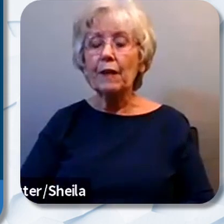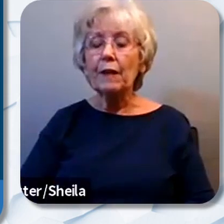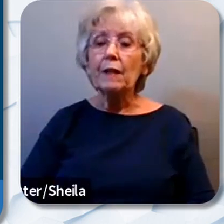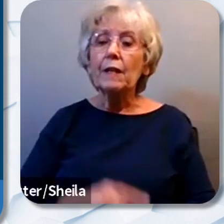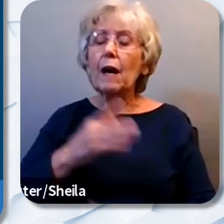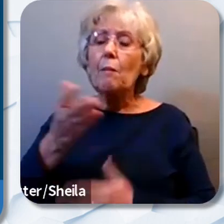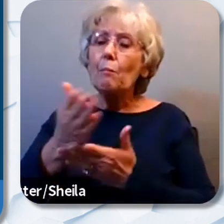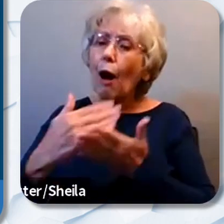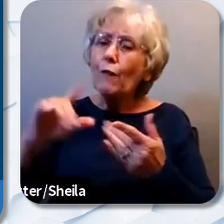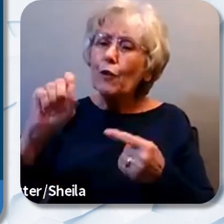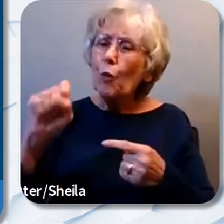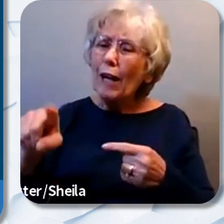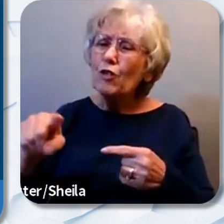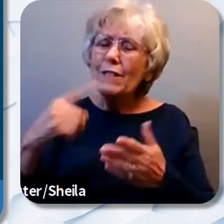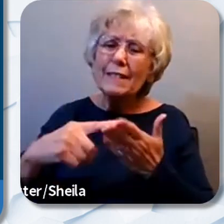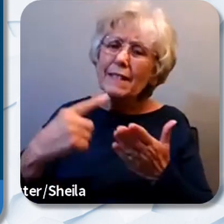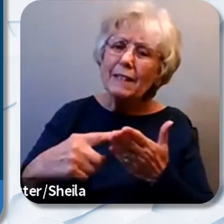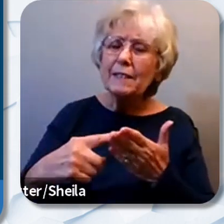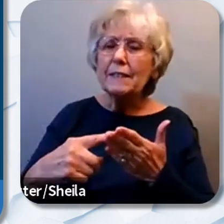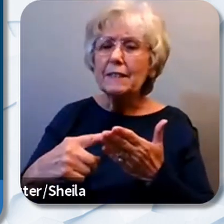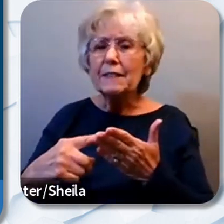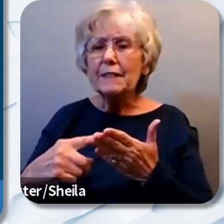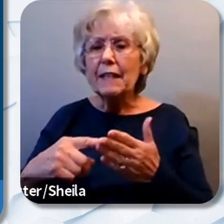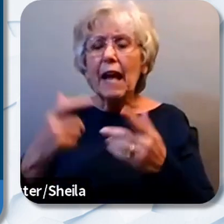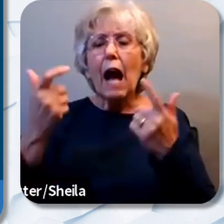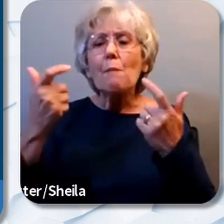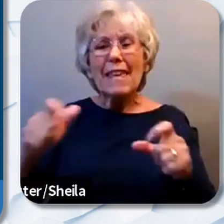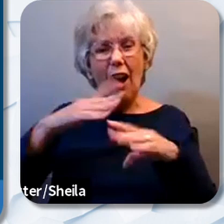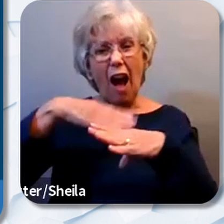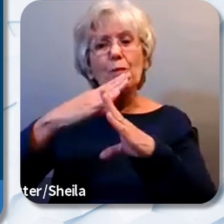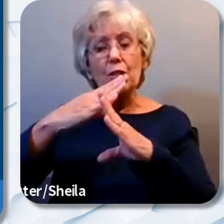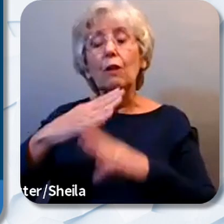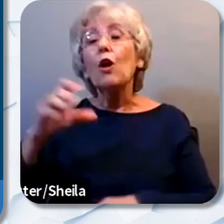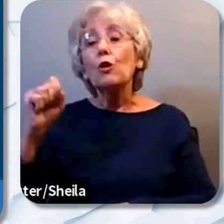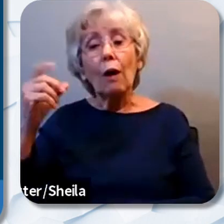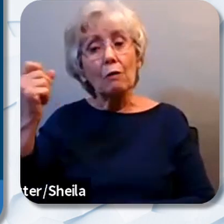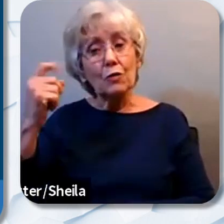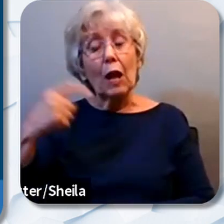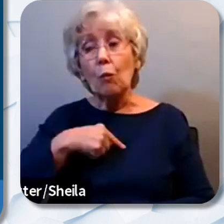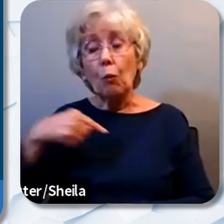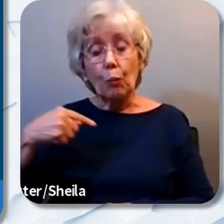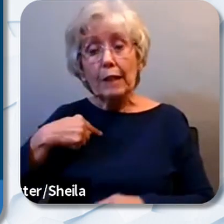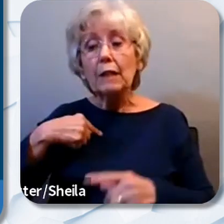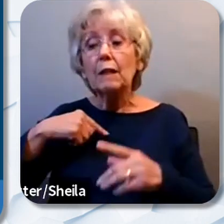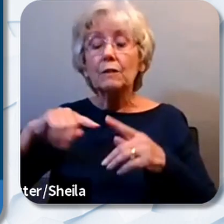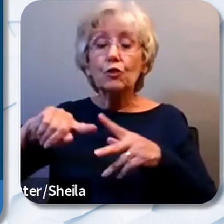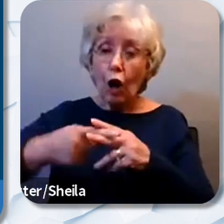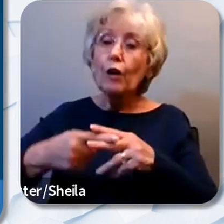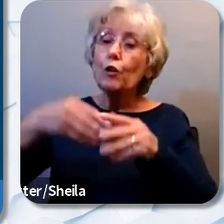and part of the question, talks about a big obstacle so as we went into preschool. and